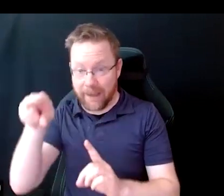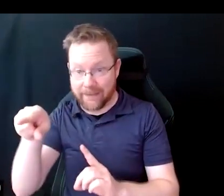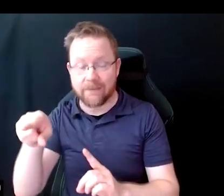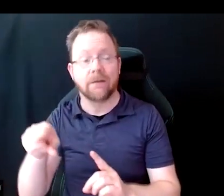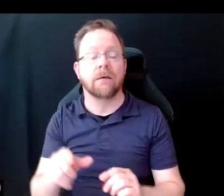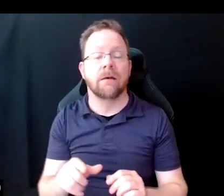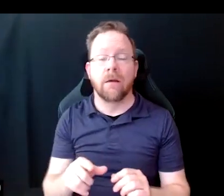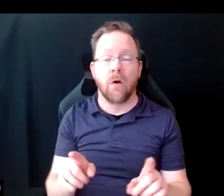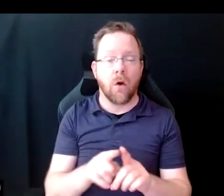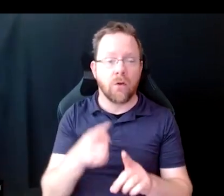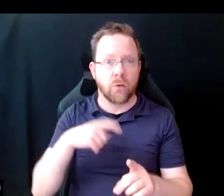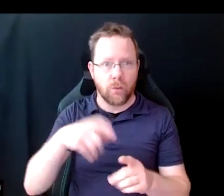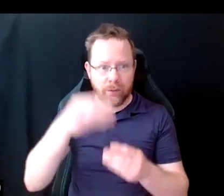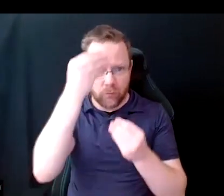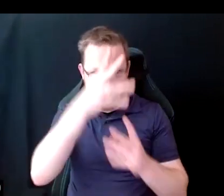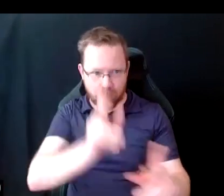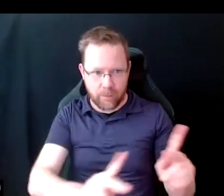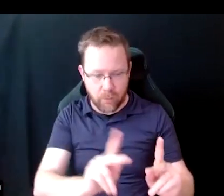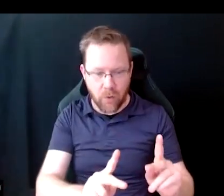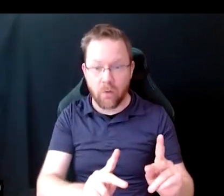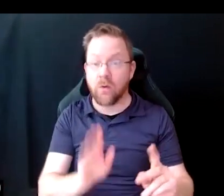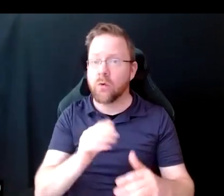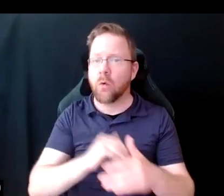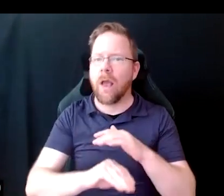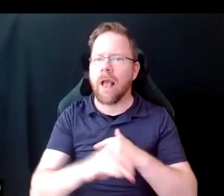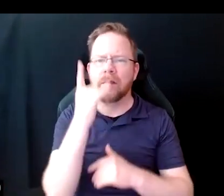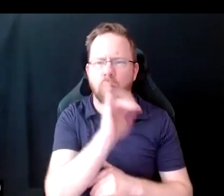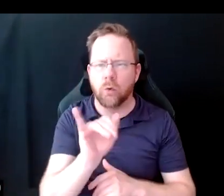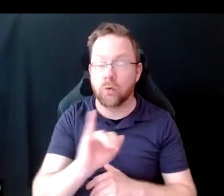but also we need to inform people about what their access is going to be when they get there.